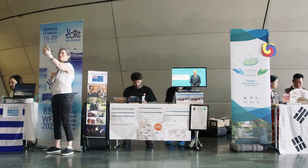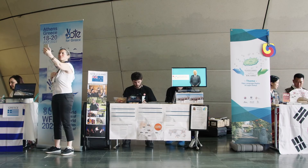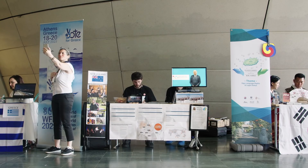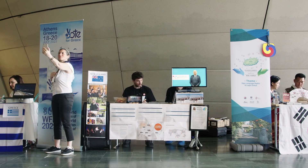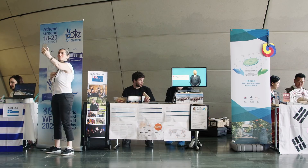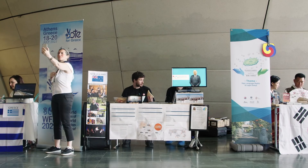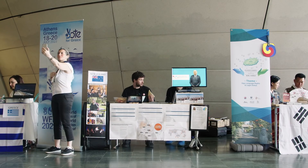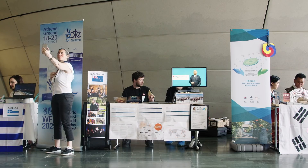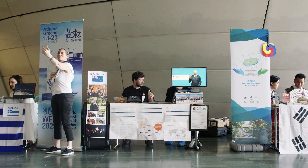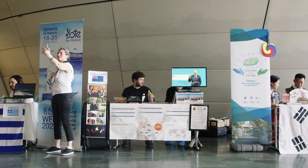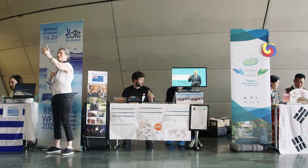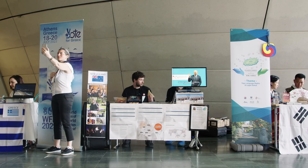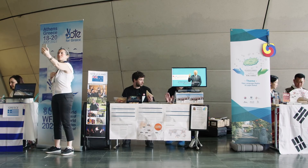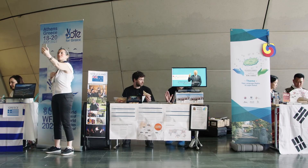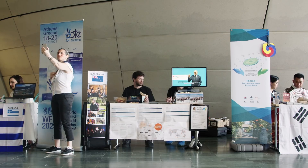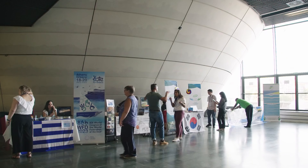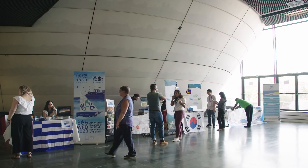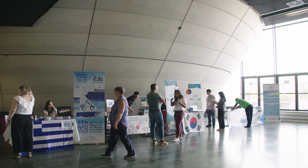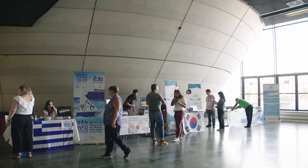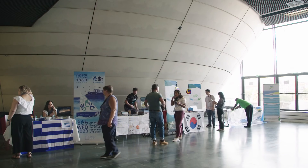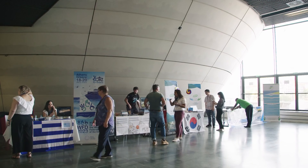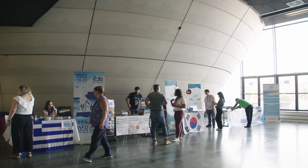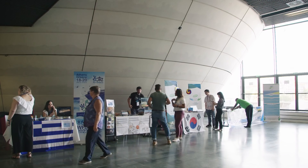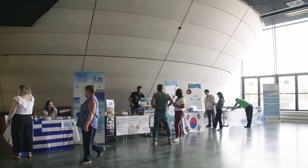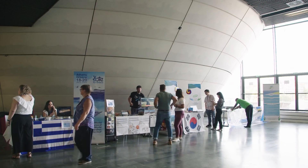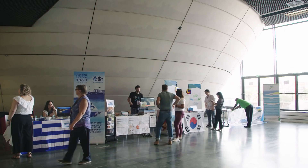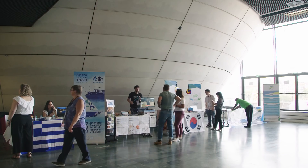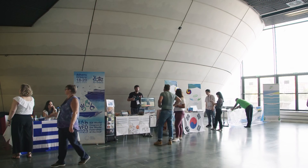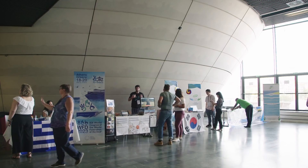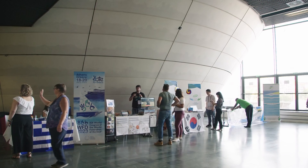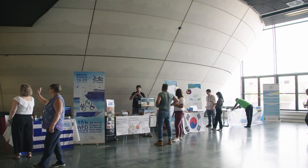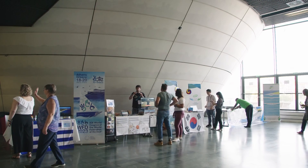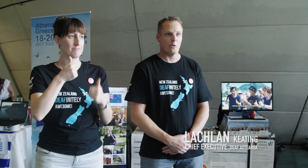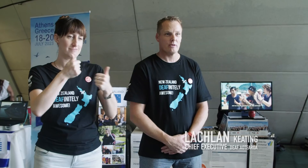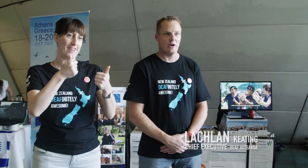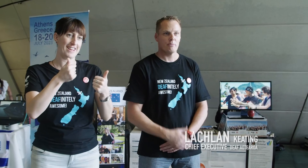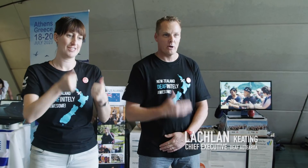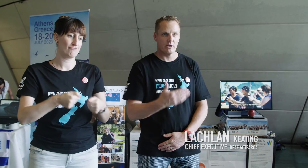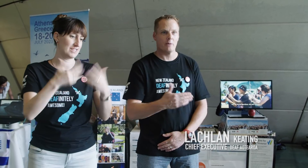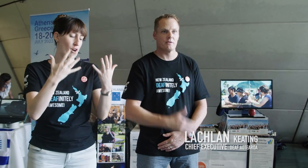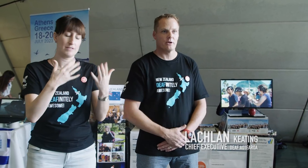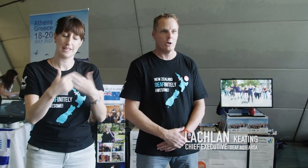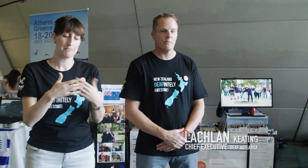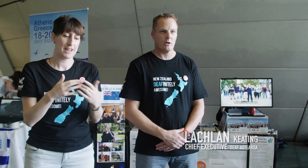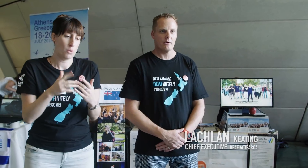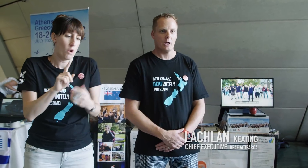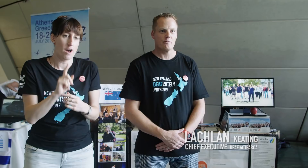We're up against Greece, South Korea and Rwanda. I think it's going to be a really good result no matter what the vote, but we're obviously very confident, very hopeful,